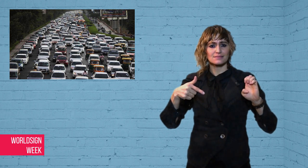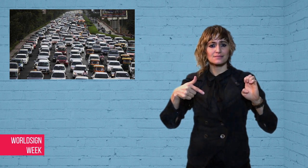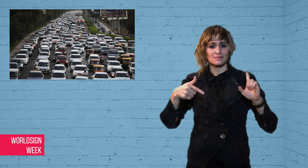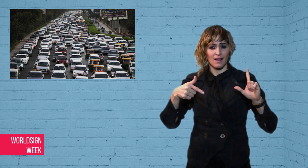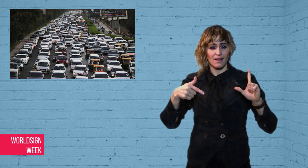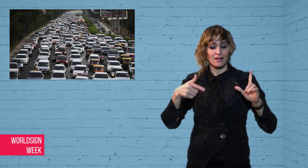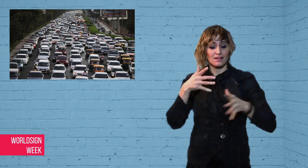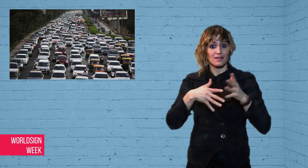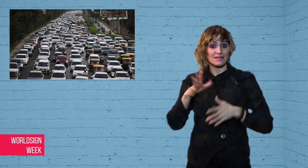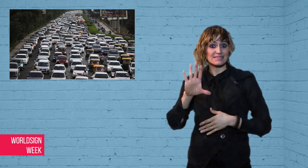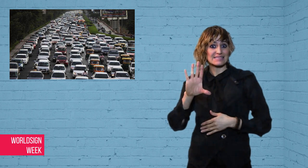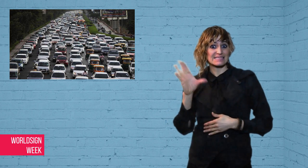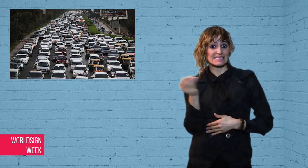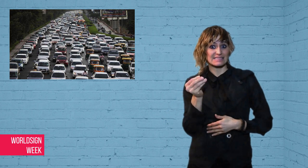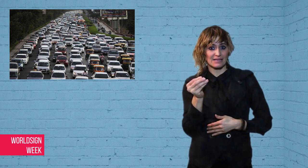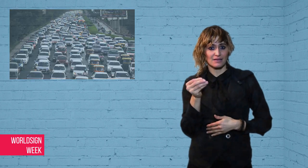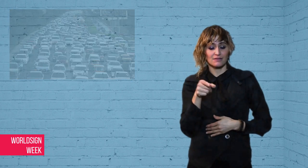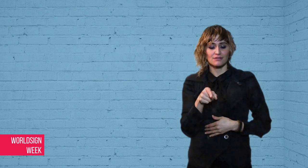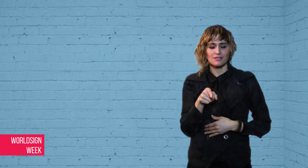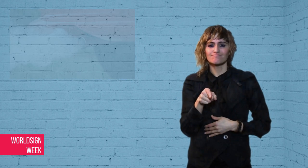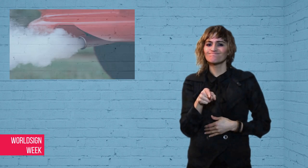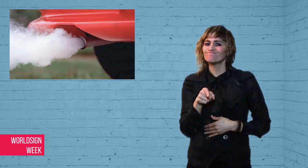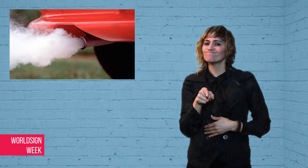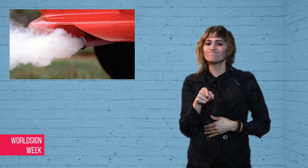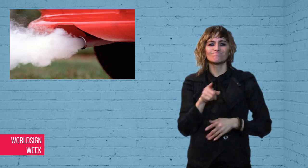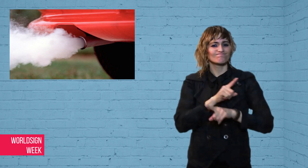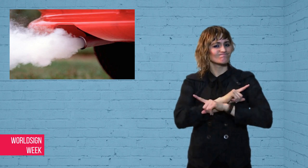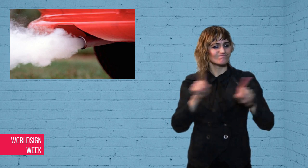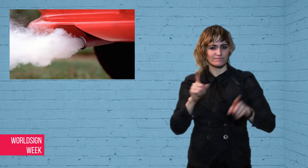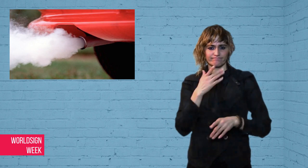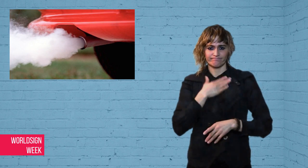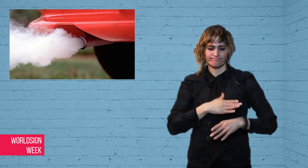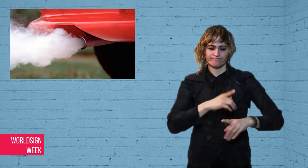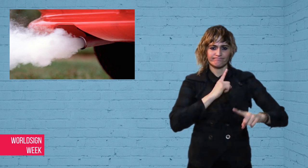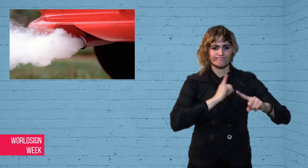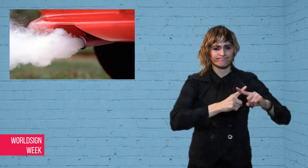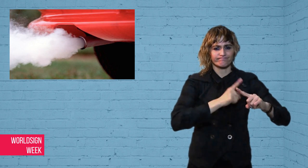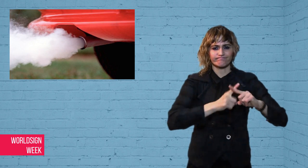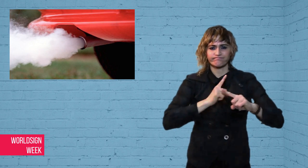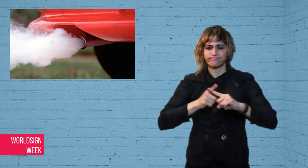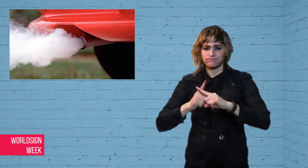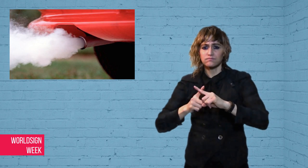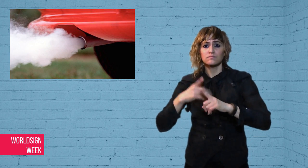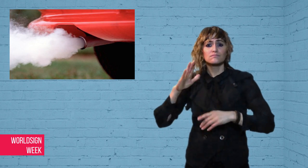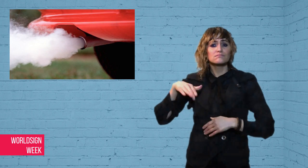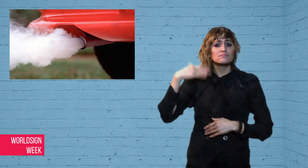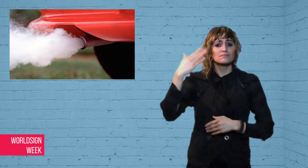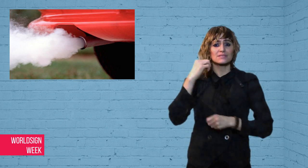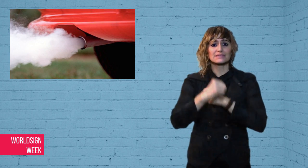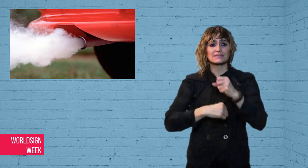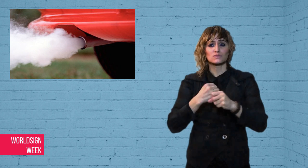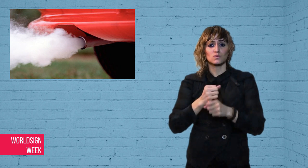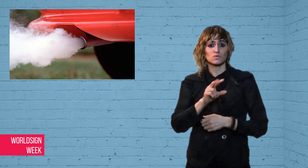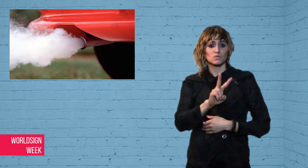and trucks from these cities by 2025.